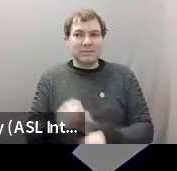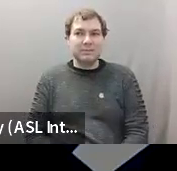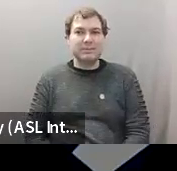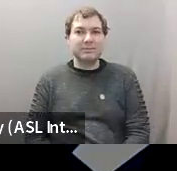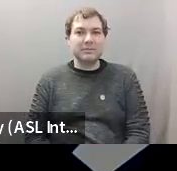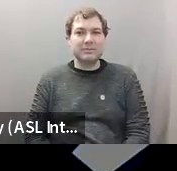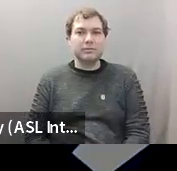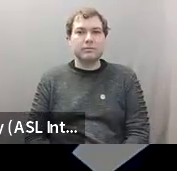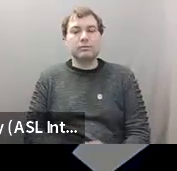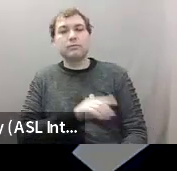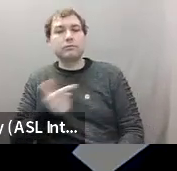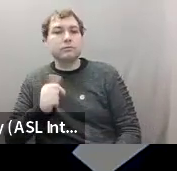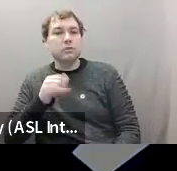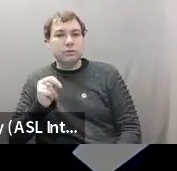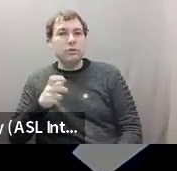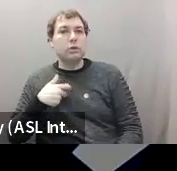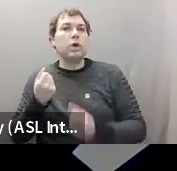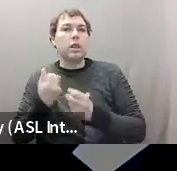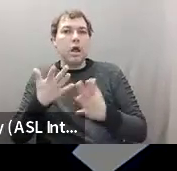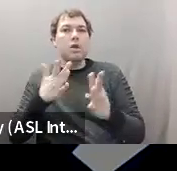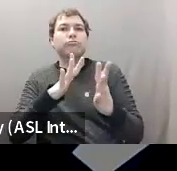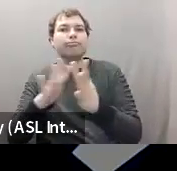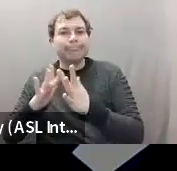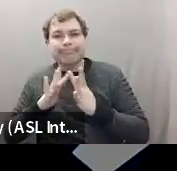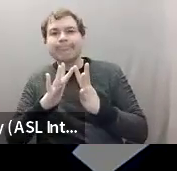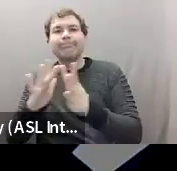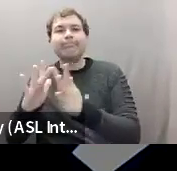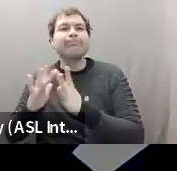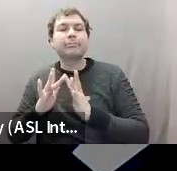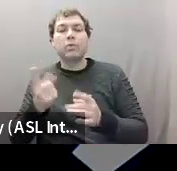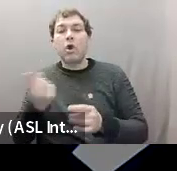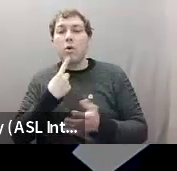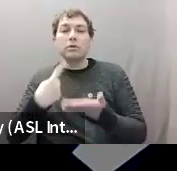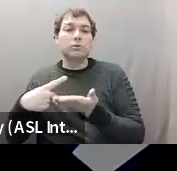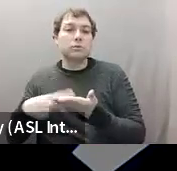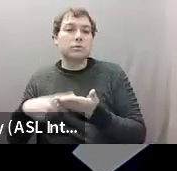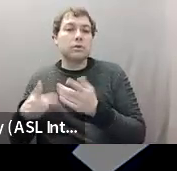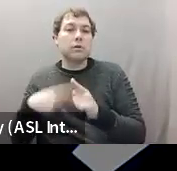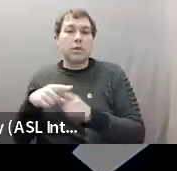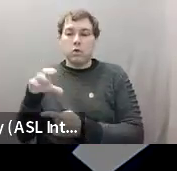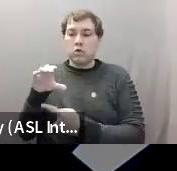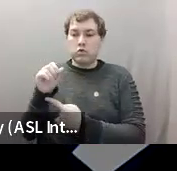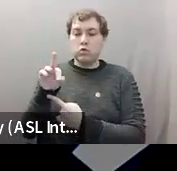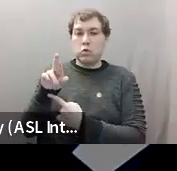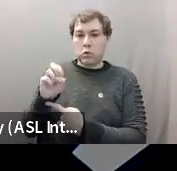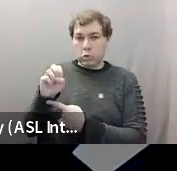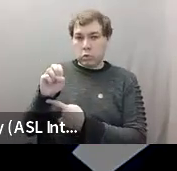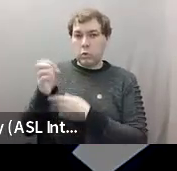Jen Hawkinson: So we do a ton of outreach. Jen Hawkinson: and we always talk about the core services. Every time we go out